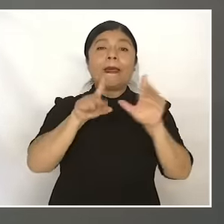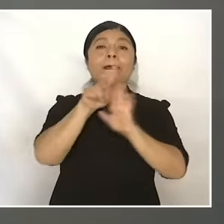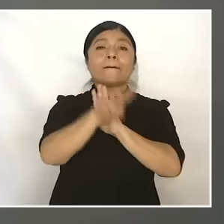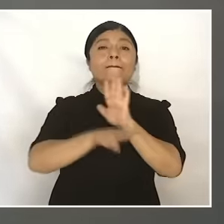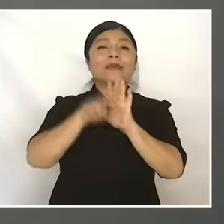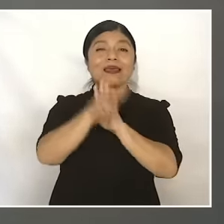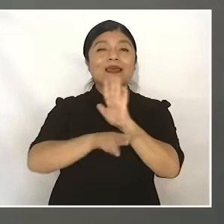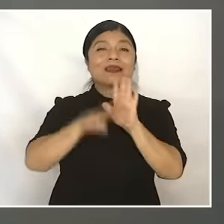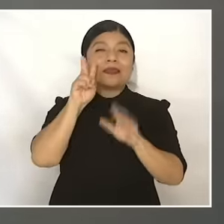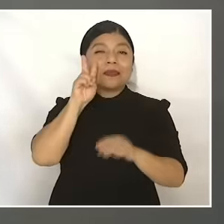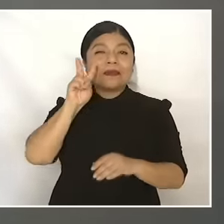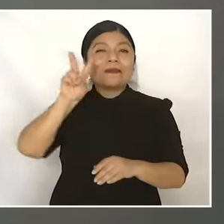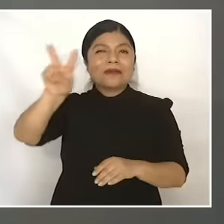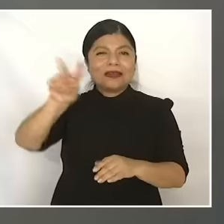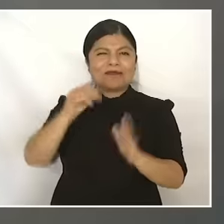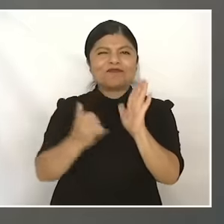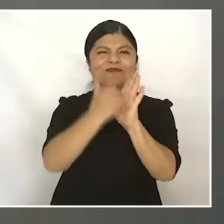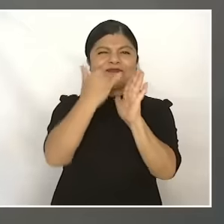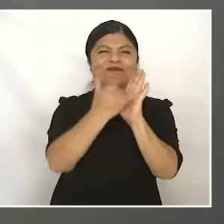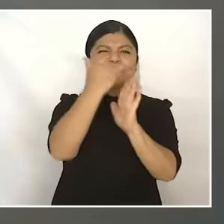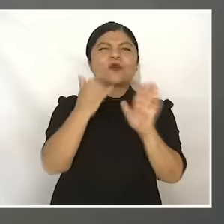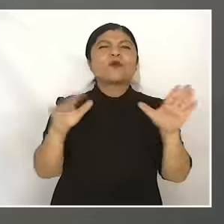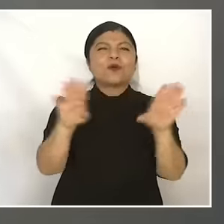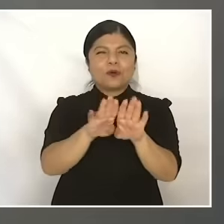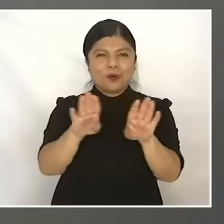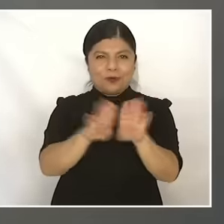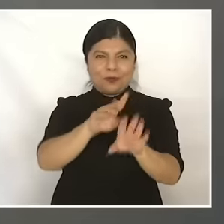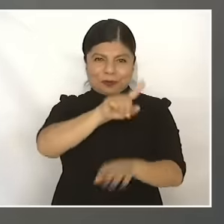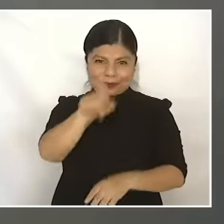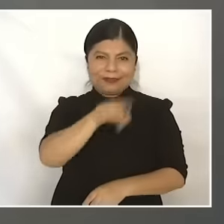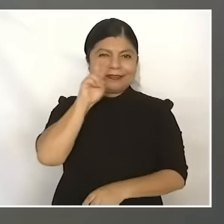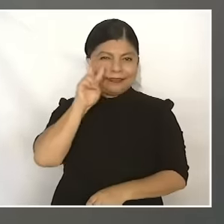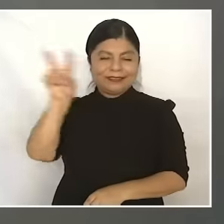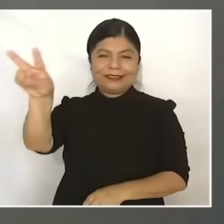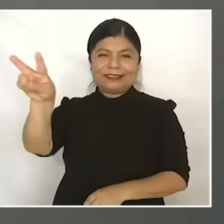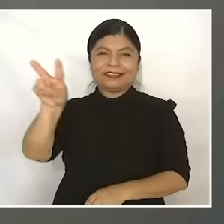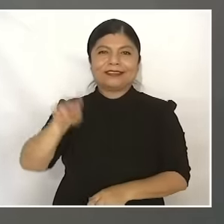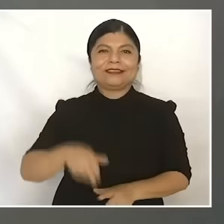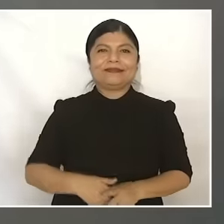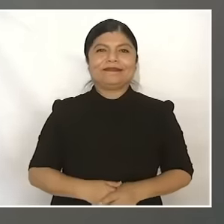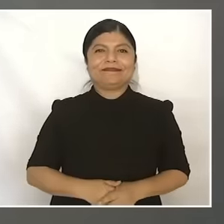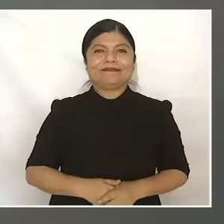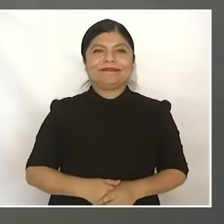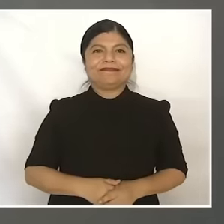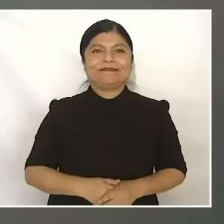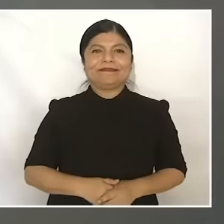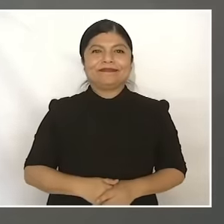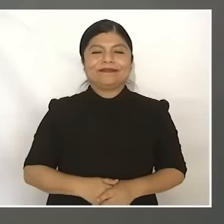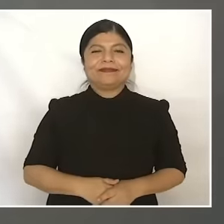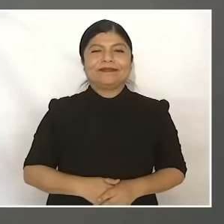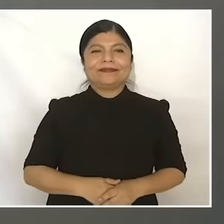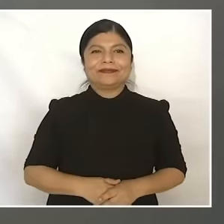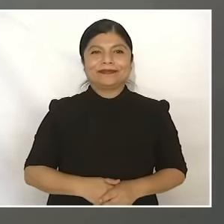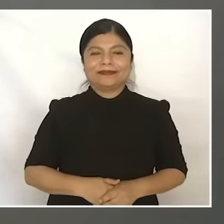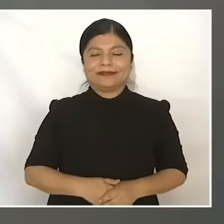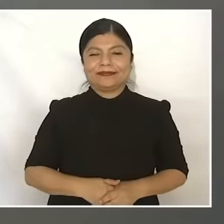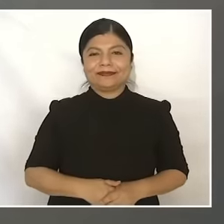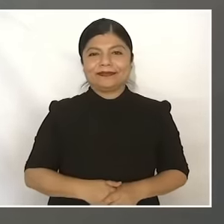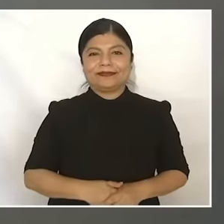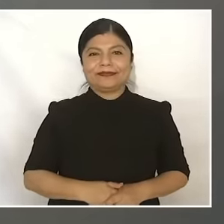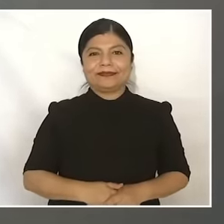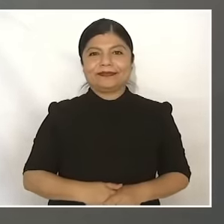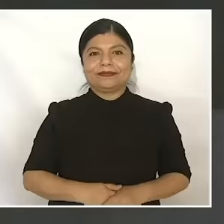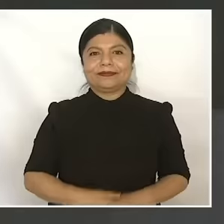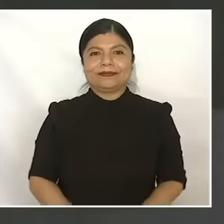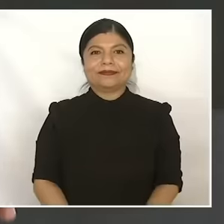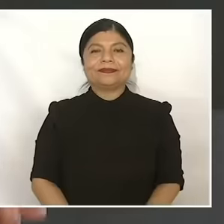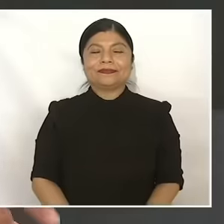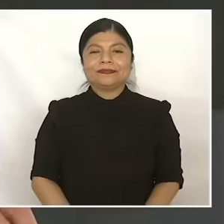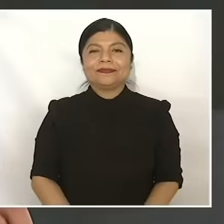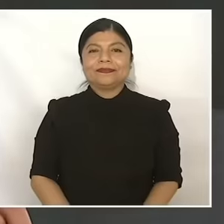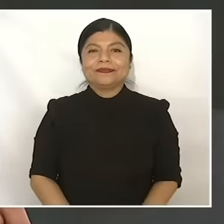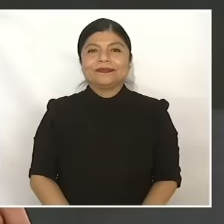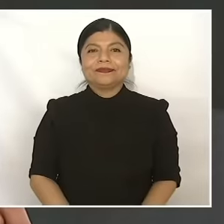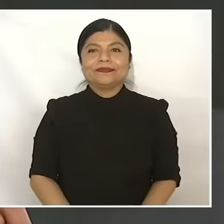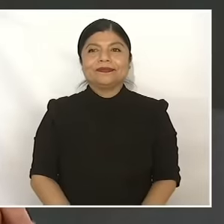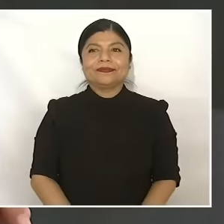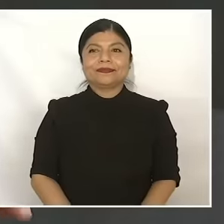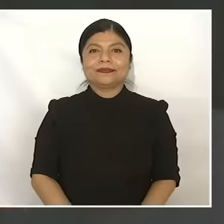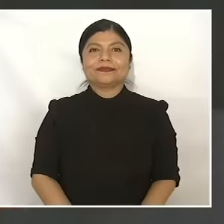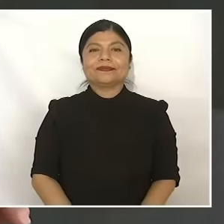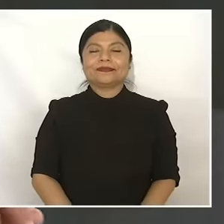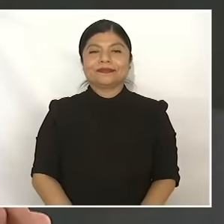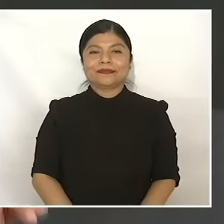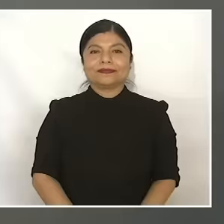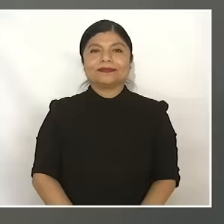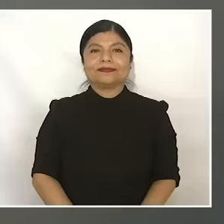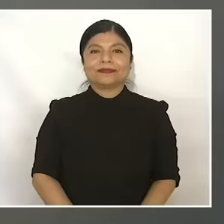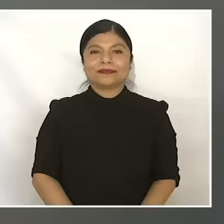the second chapter is already underway, this chapter that was released, I think